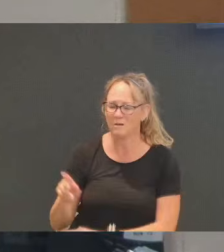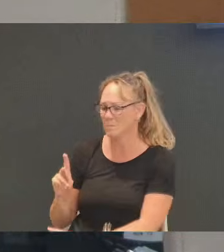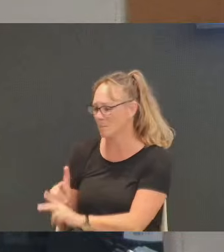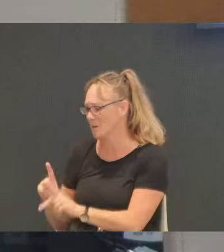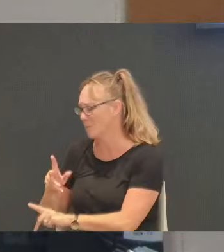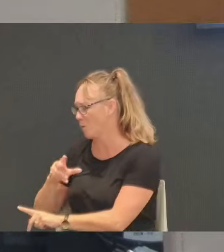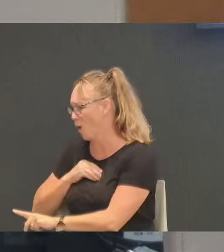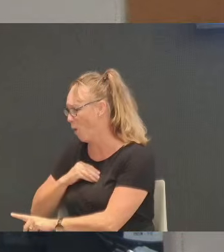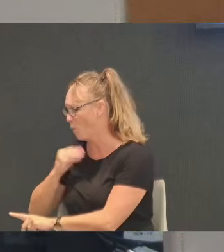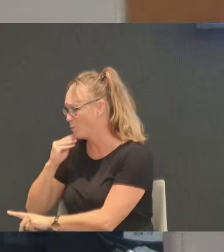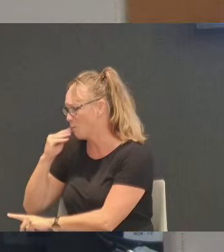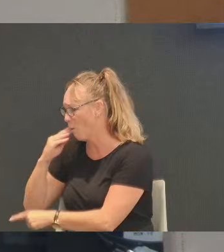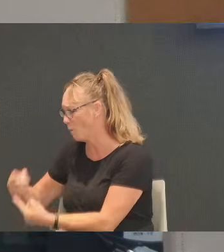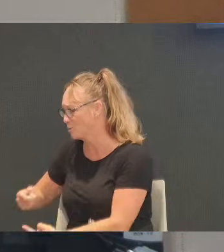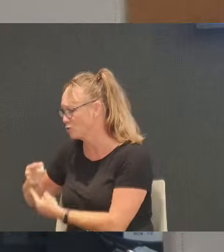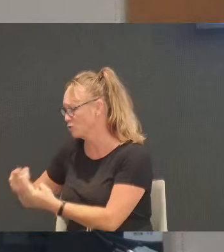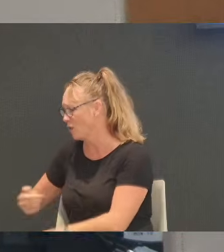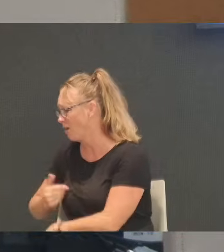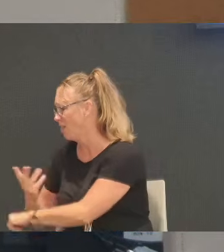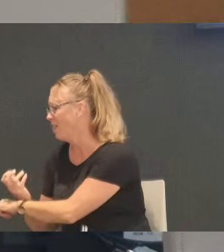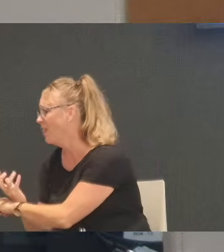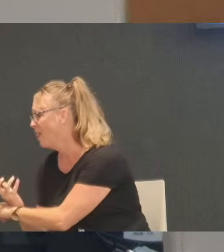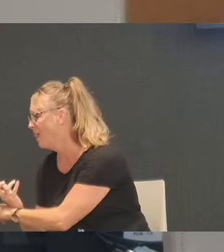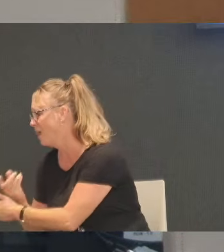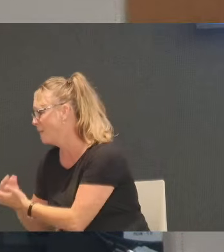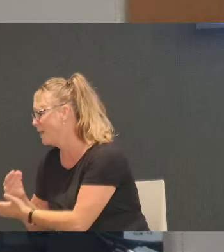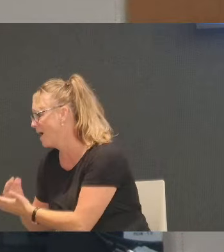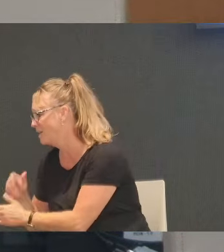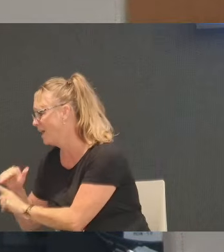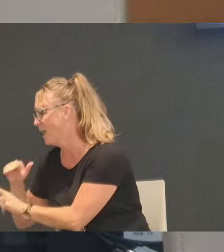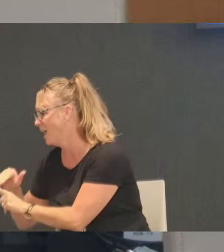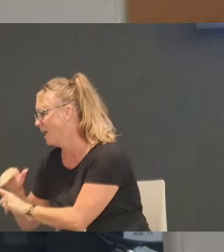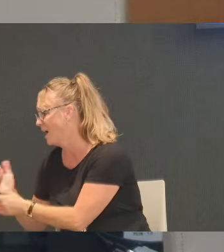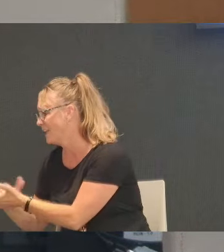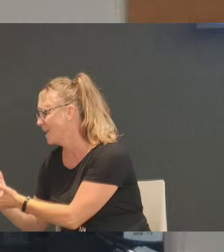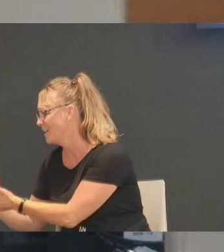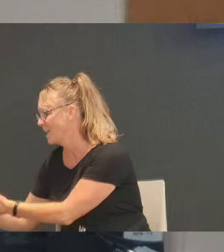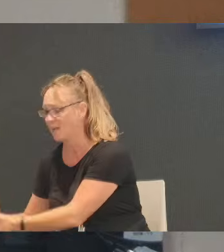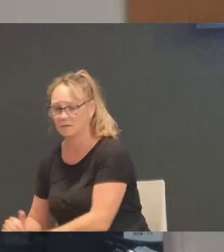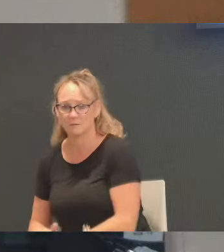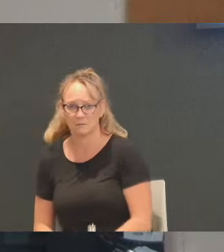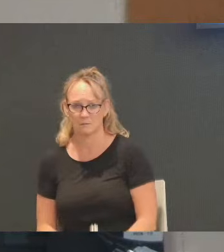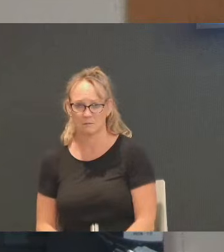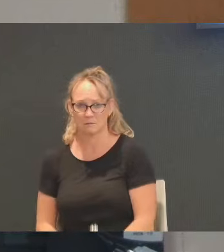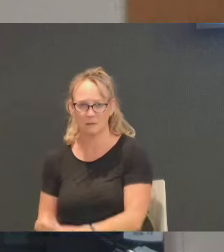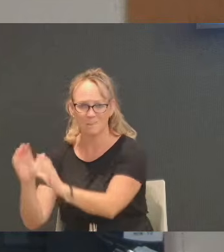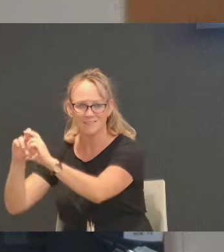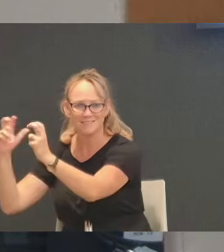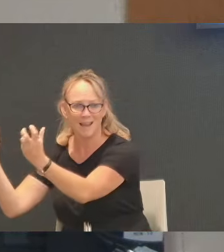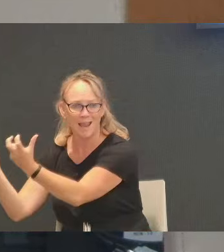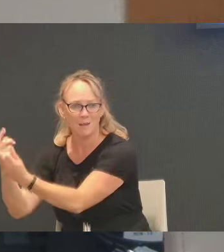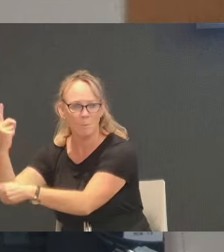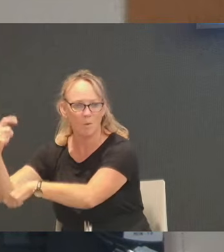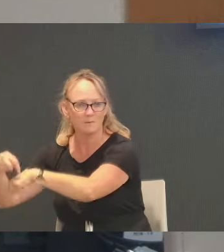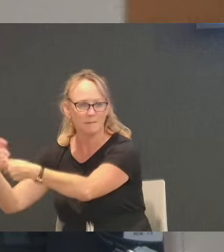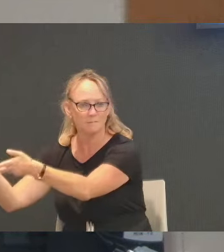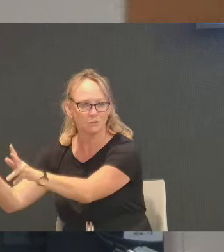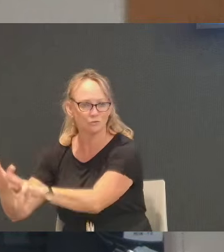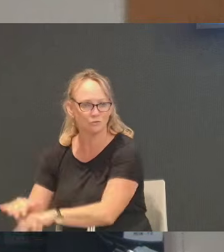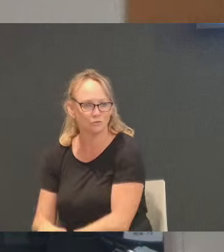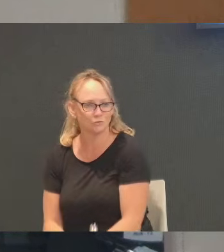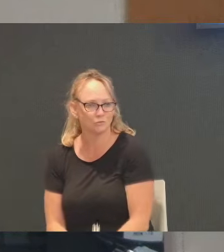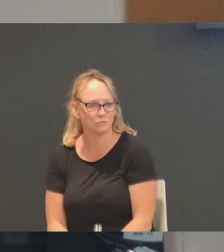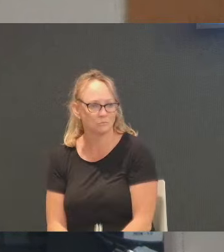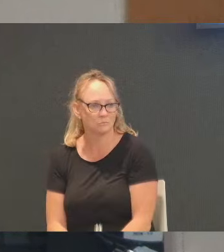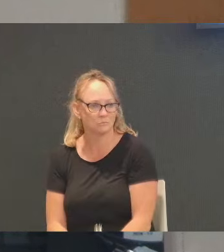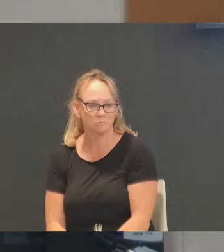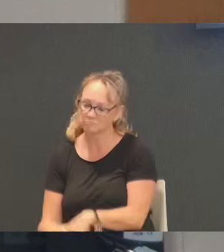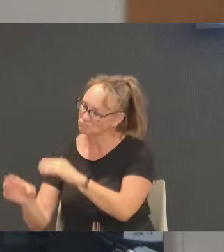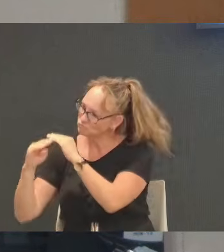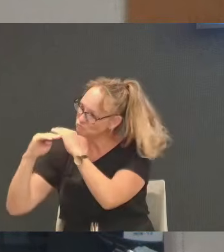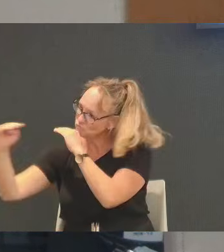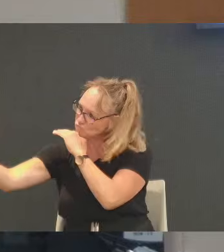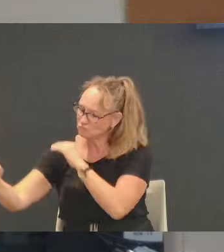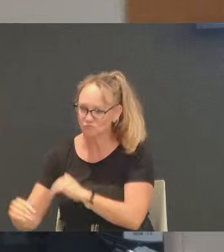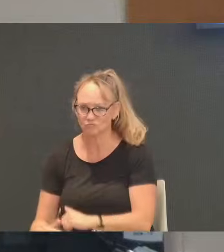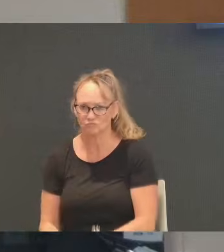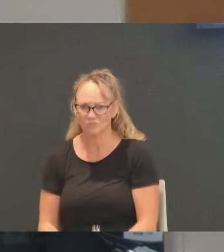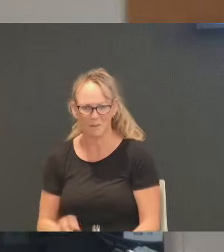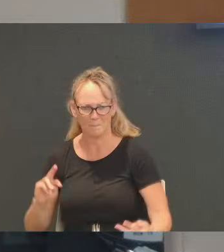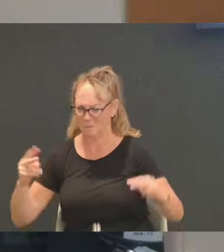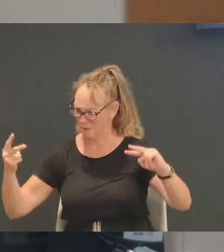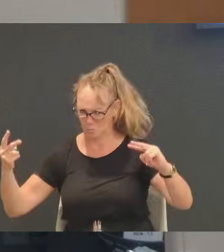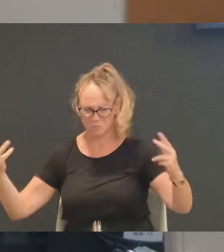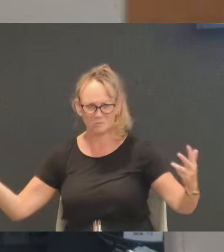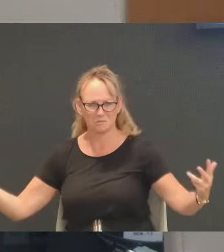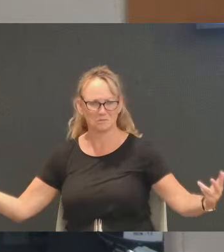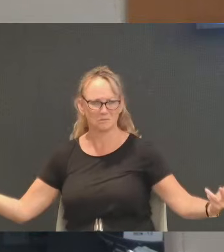struggling while the stadiums only have to go one time. They're locked in. That's backwards. So, I'm